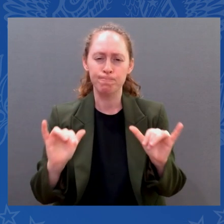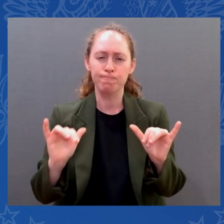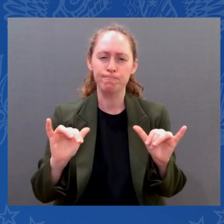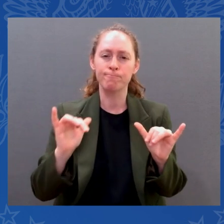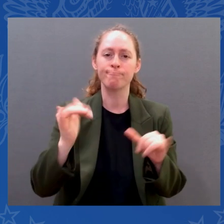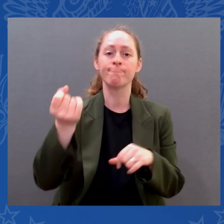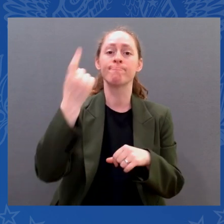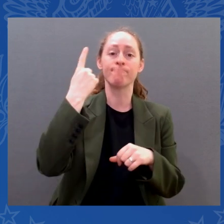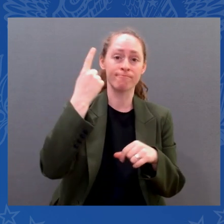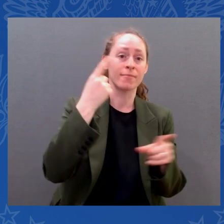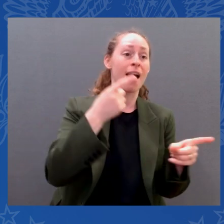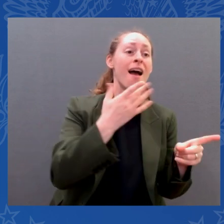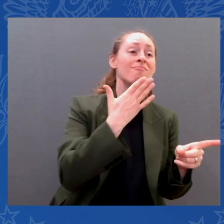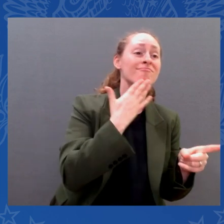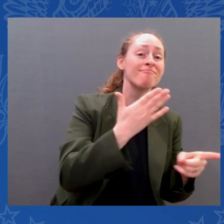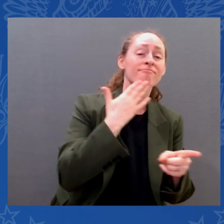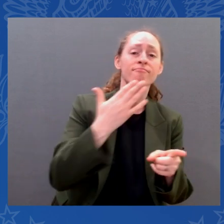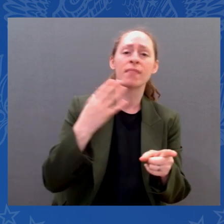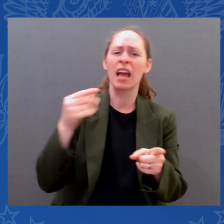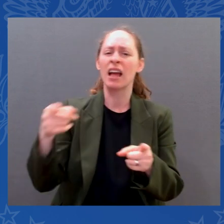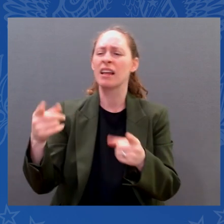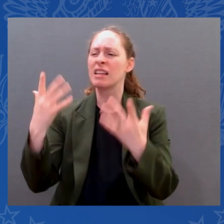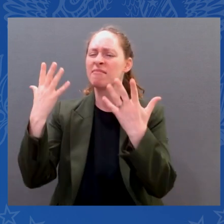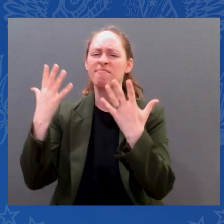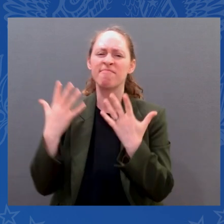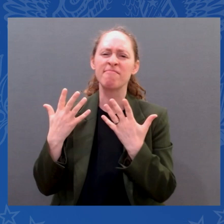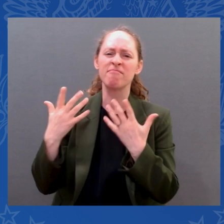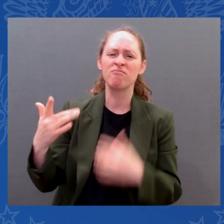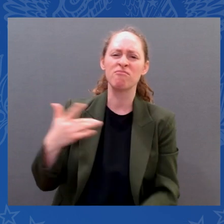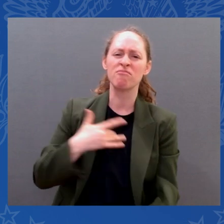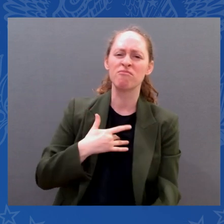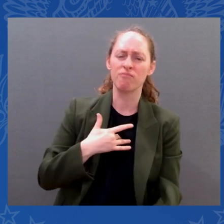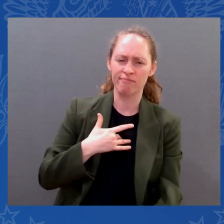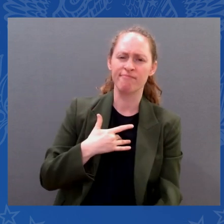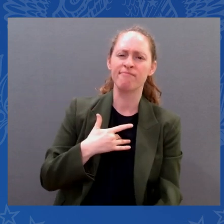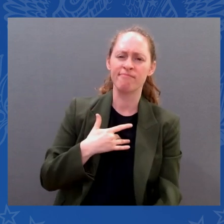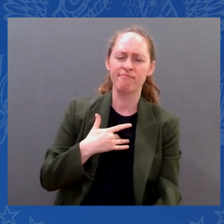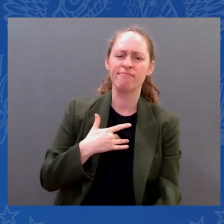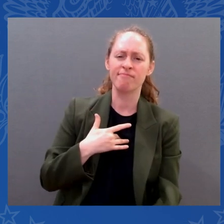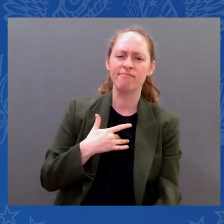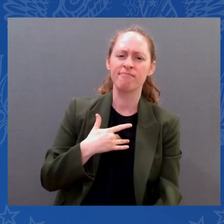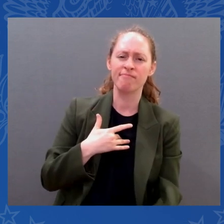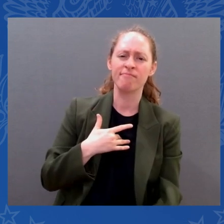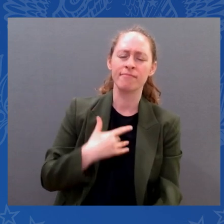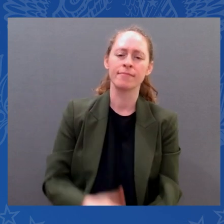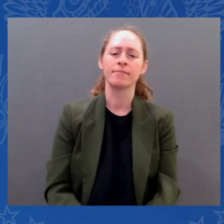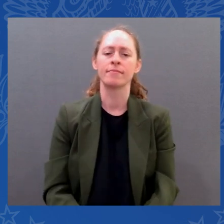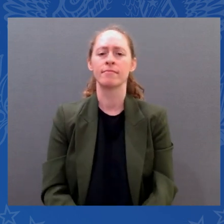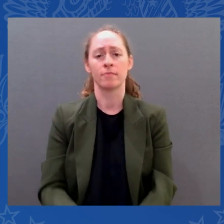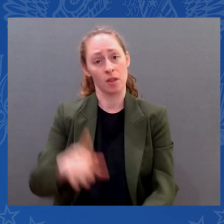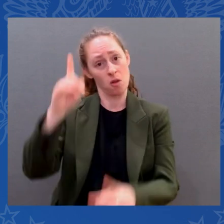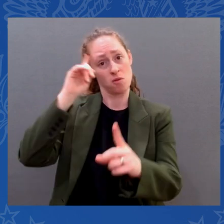to ensure they are never repeated, our darkest moments. By equipping people with knowledge